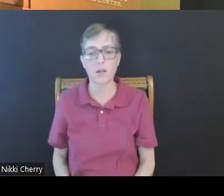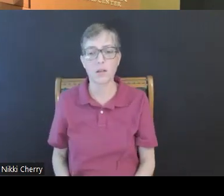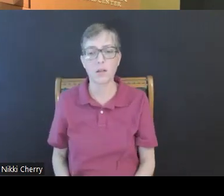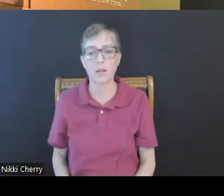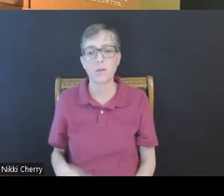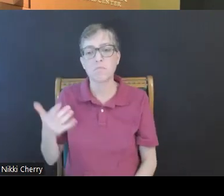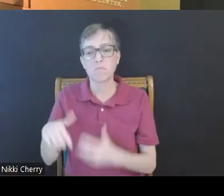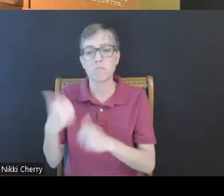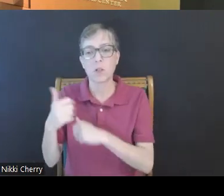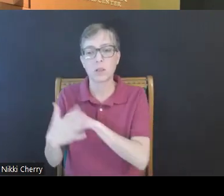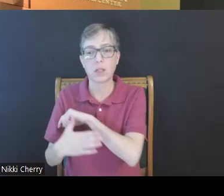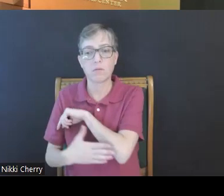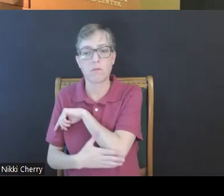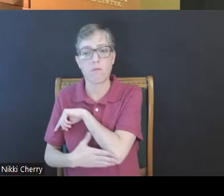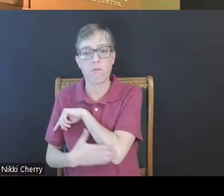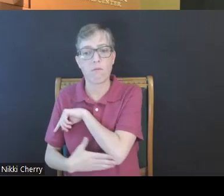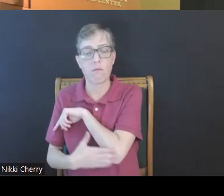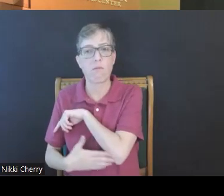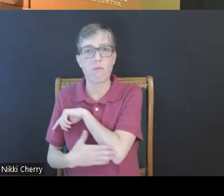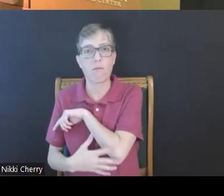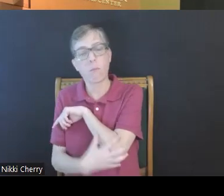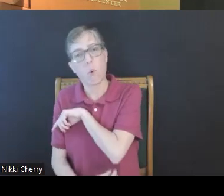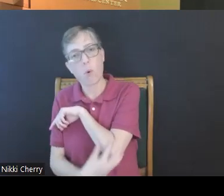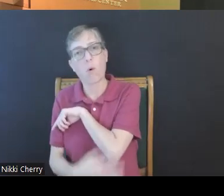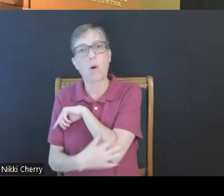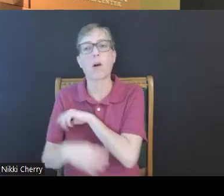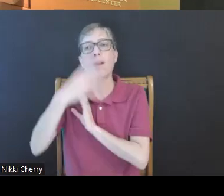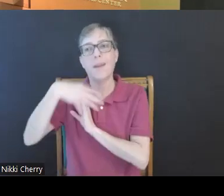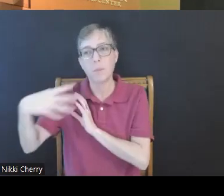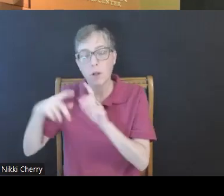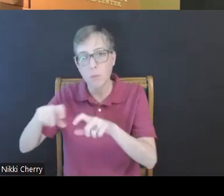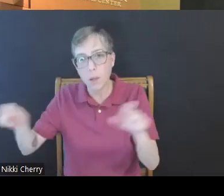Mexican Mexican-American immigrant population many of them struggling with depression and